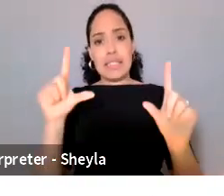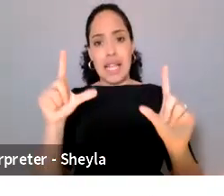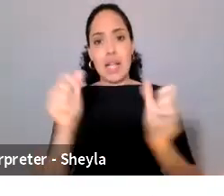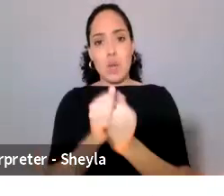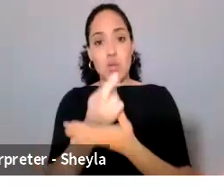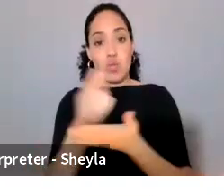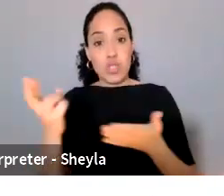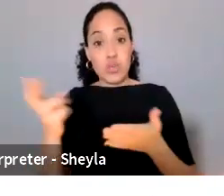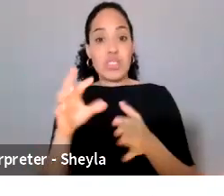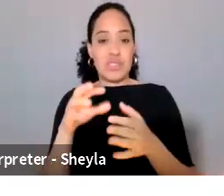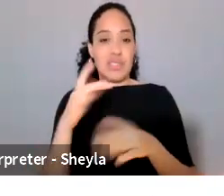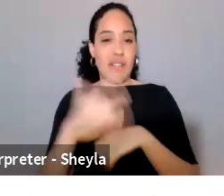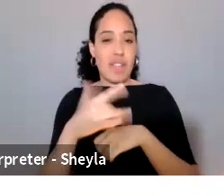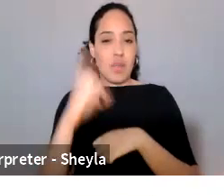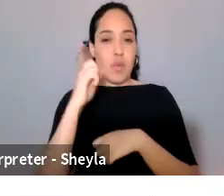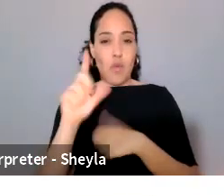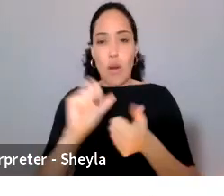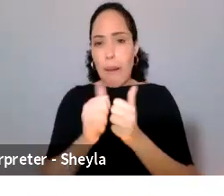now I'll hand the presentation over to Reagan Adams from CSU